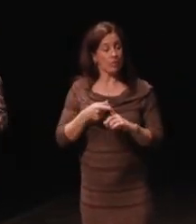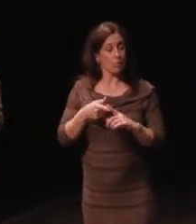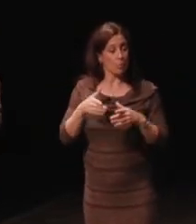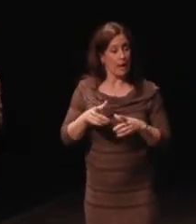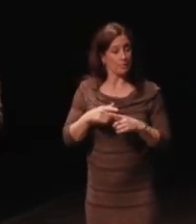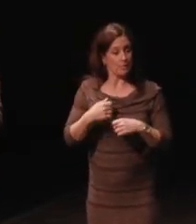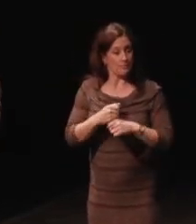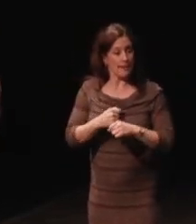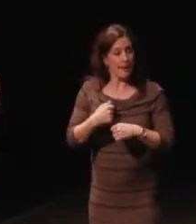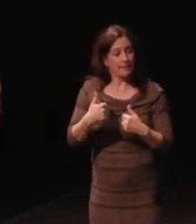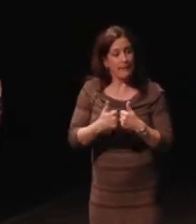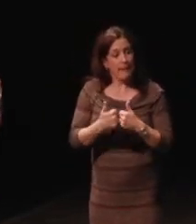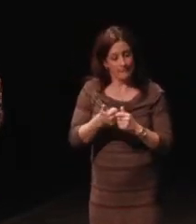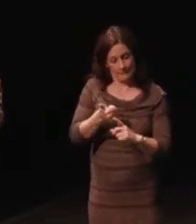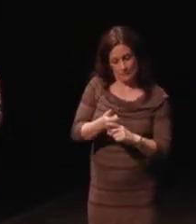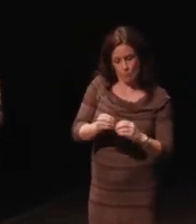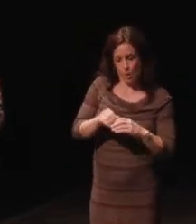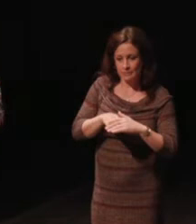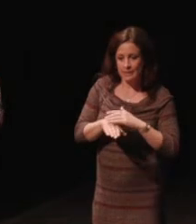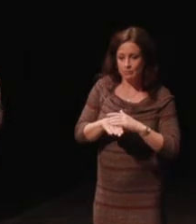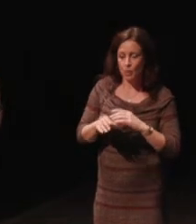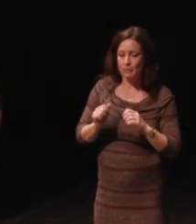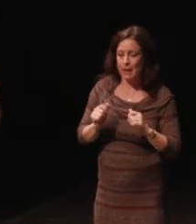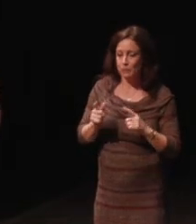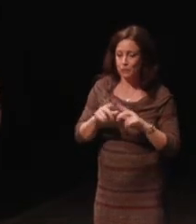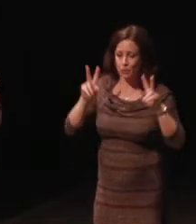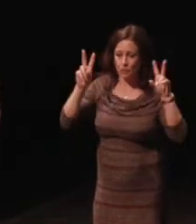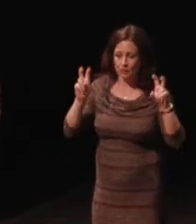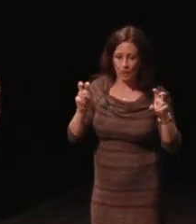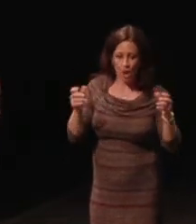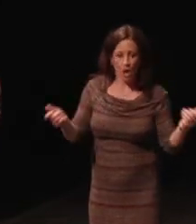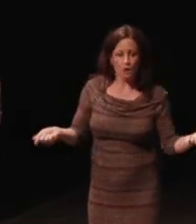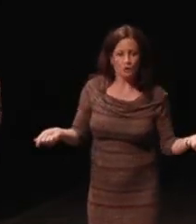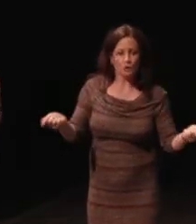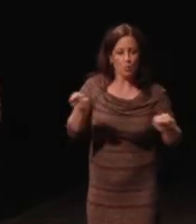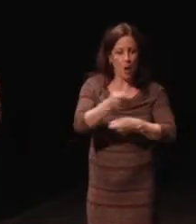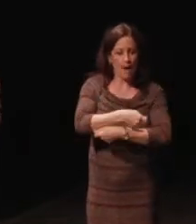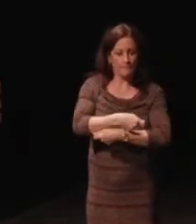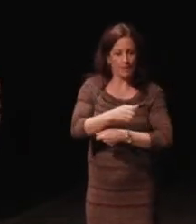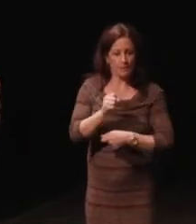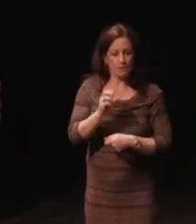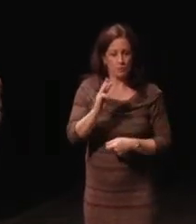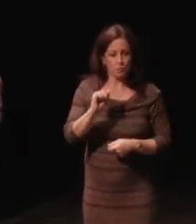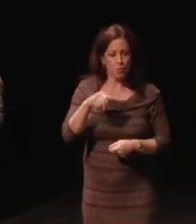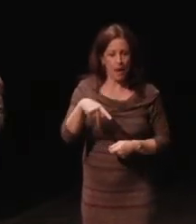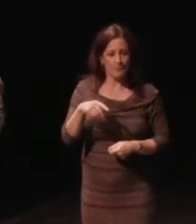able to swap sticks, it was called, which meant that you could